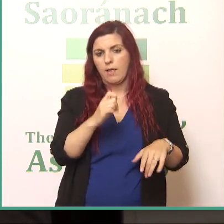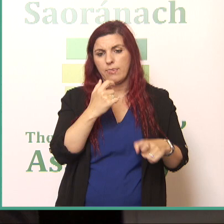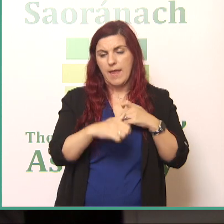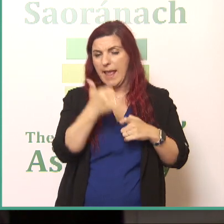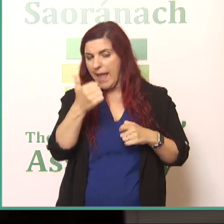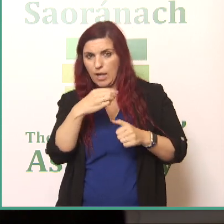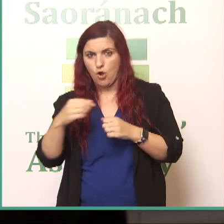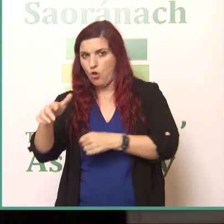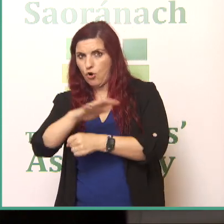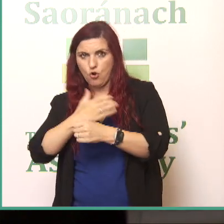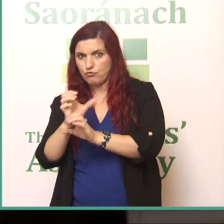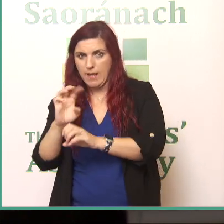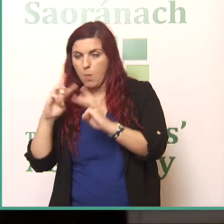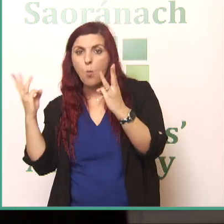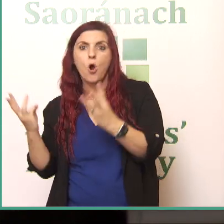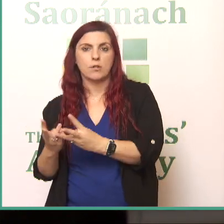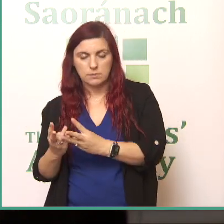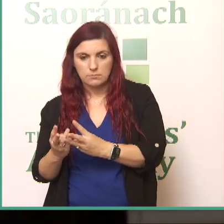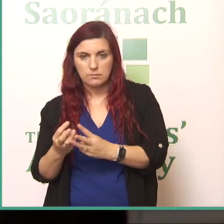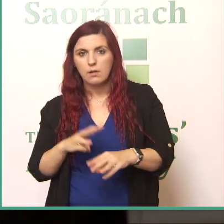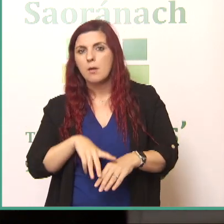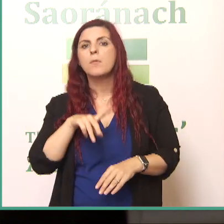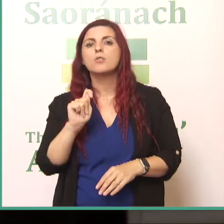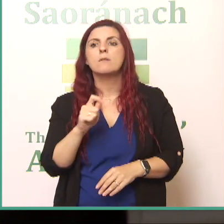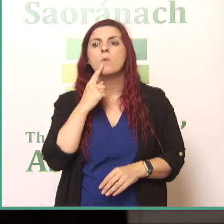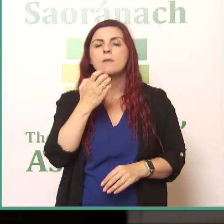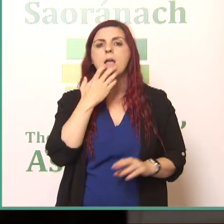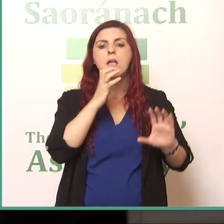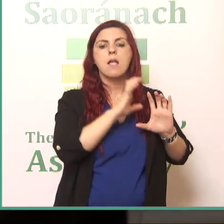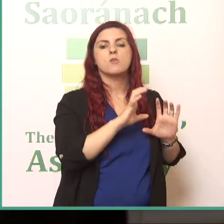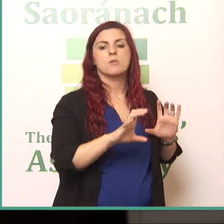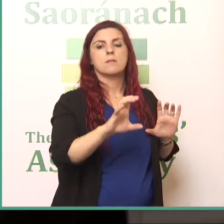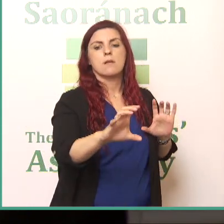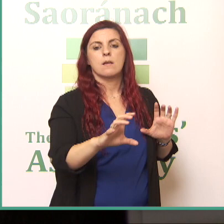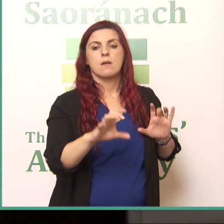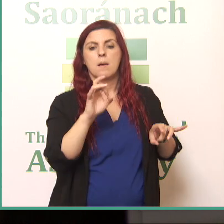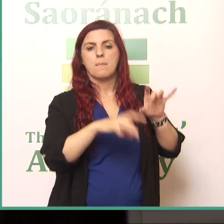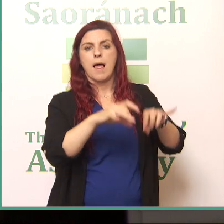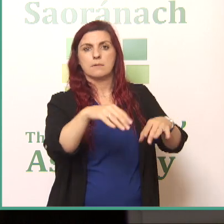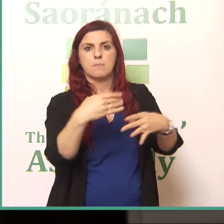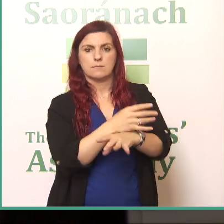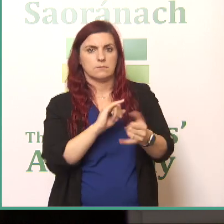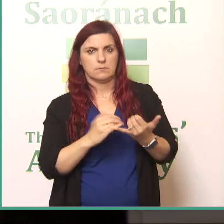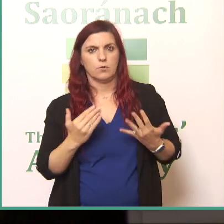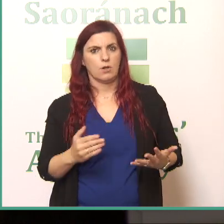other country in the world the majority of those hedgerows were planted by current Farmers or by